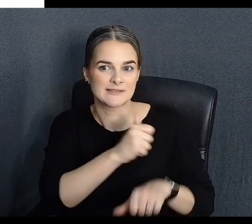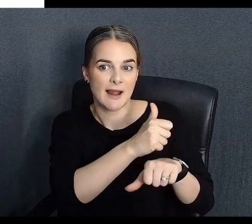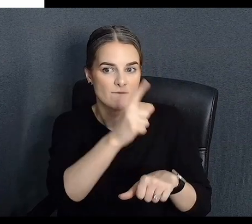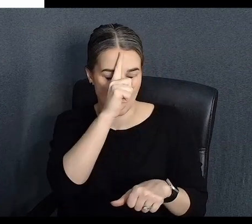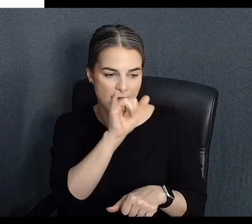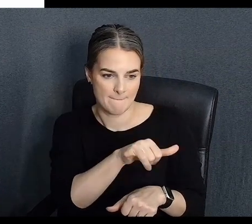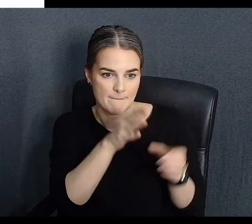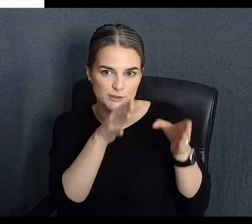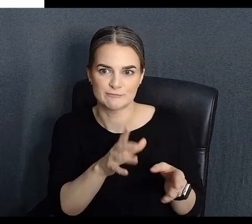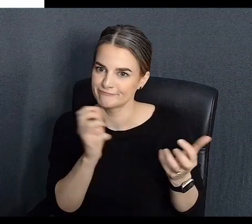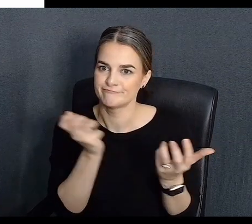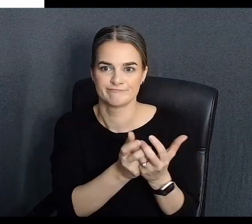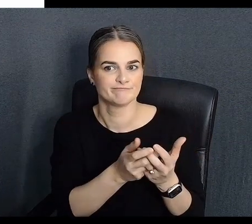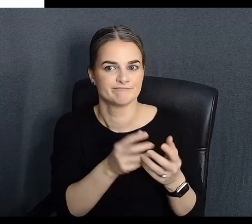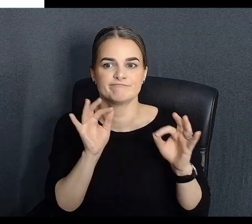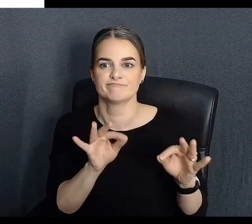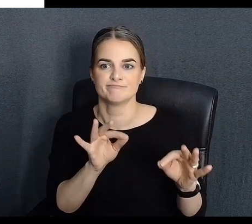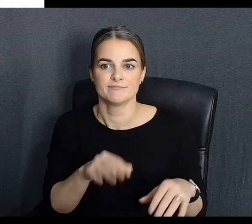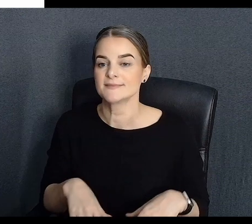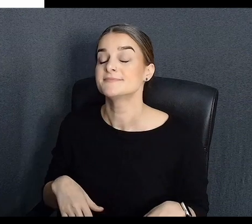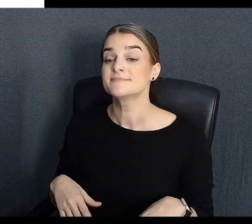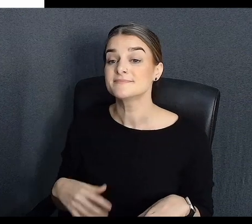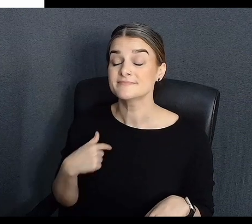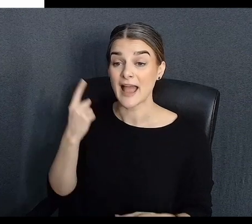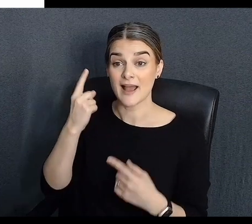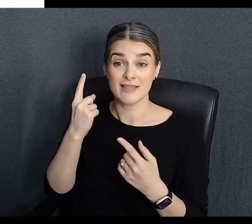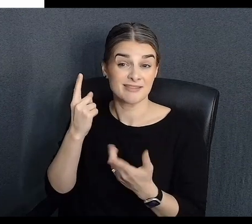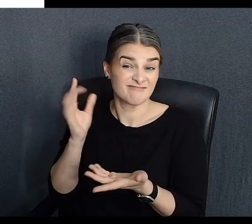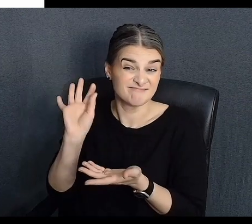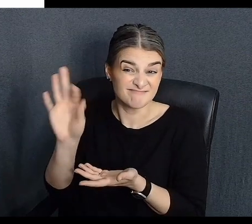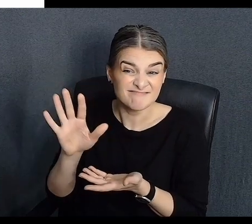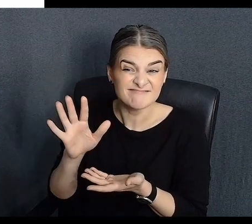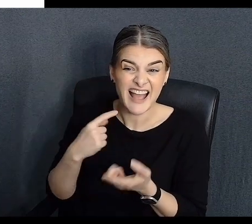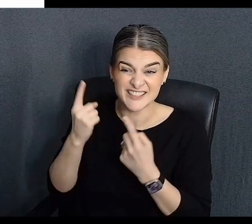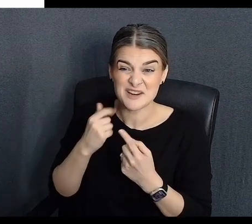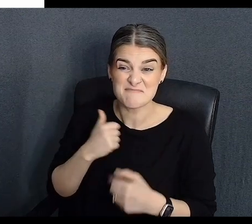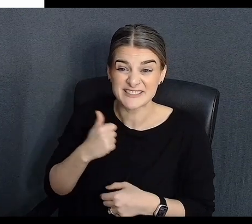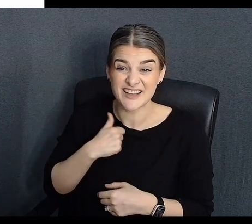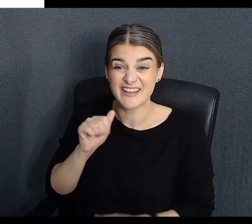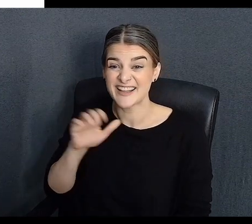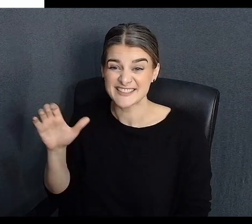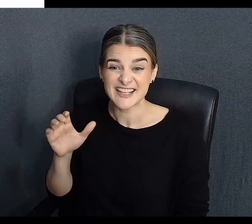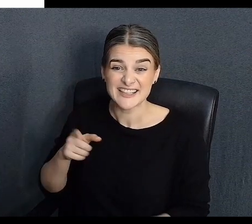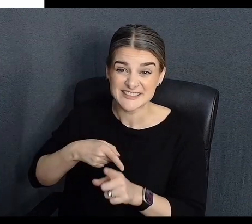Like I said, I consider myself an AAC specialist, but there are so many products out there on the market.